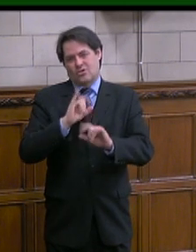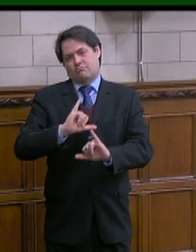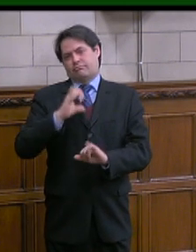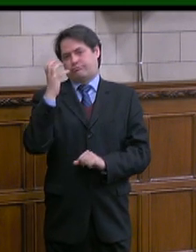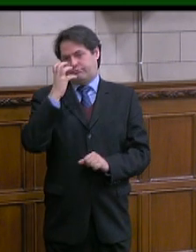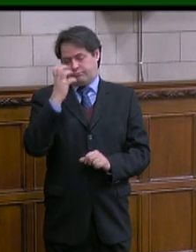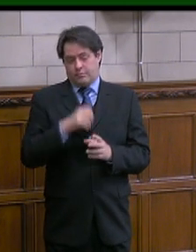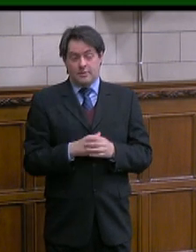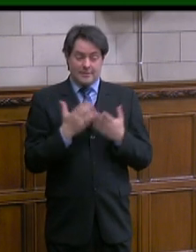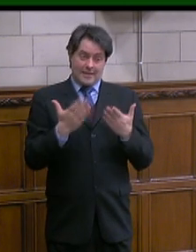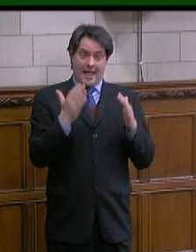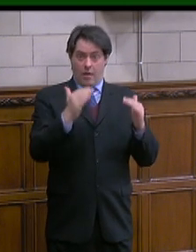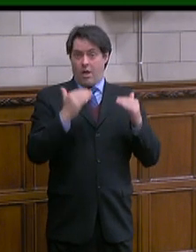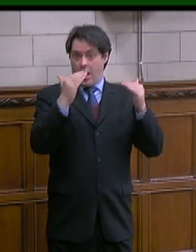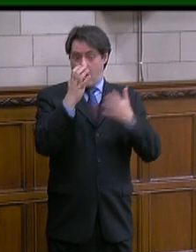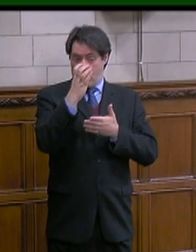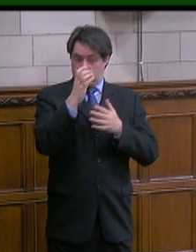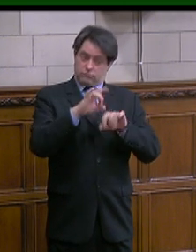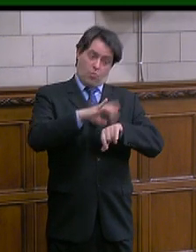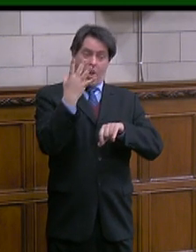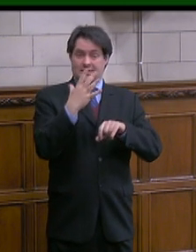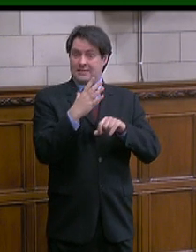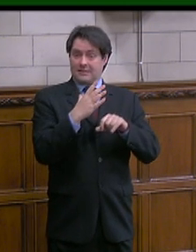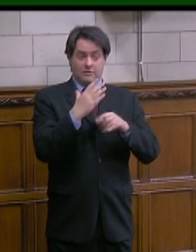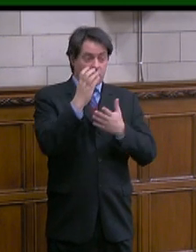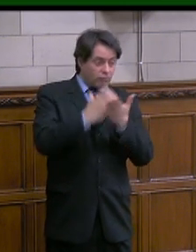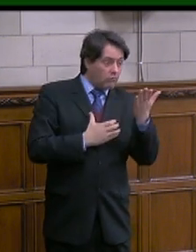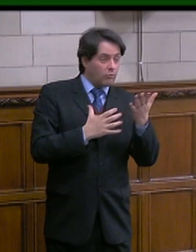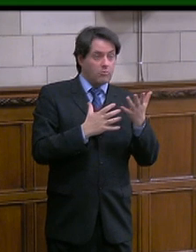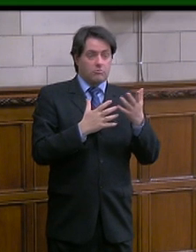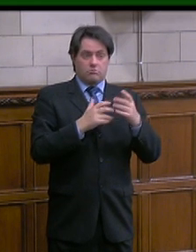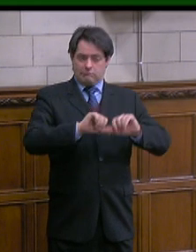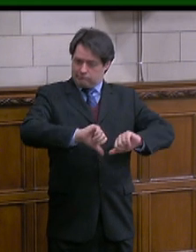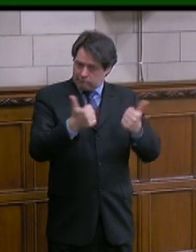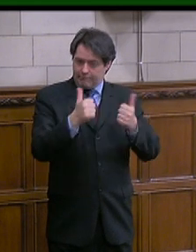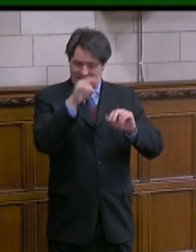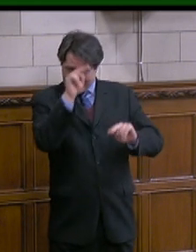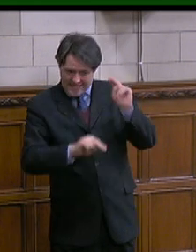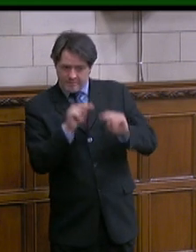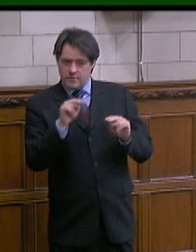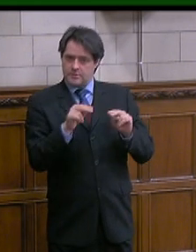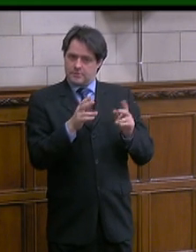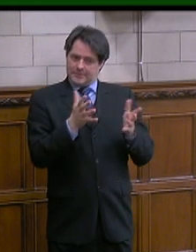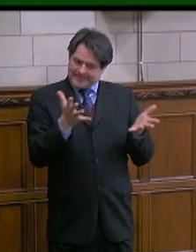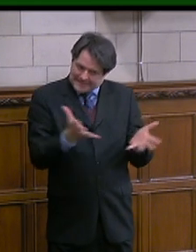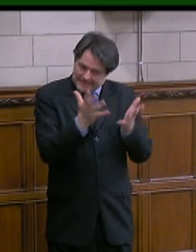a high-quality curriculum, with stretching and rigorous assessments to match, we want to minimise further change.